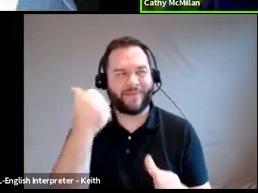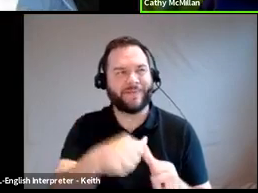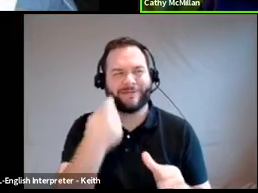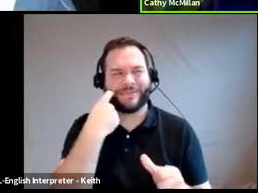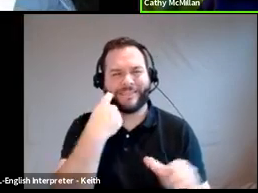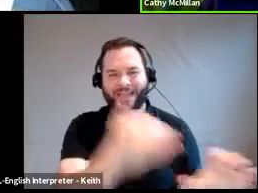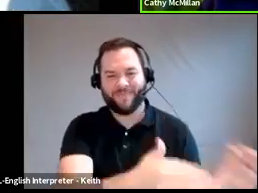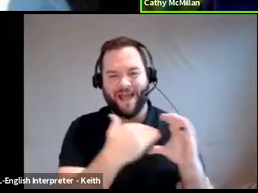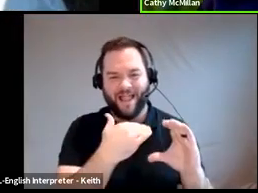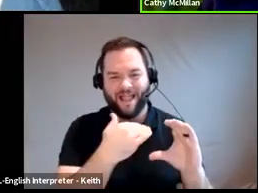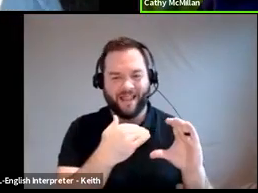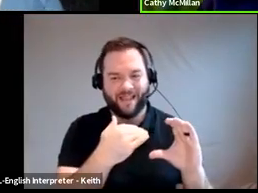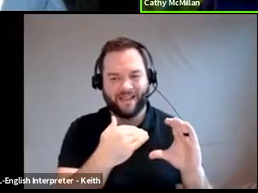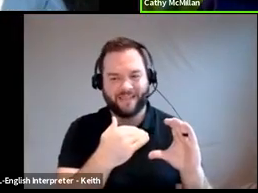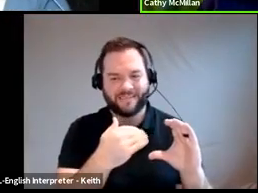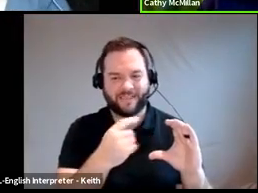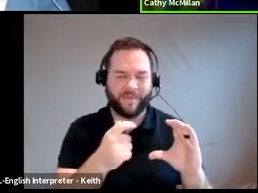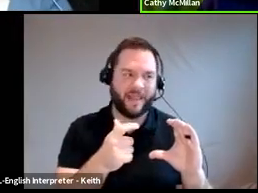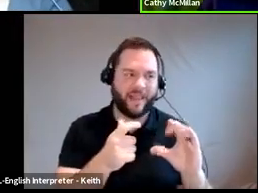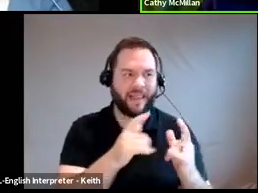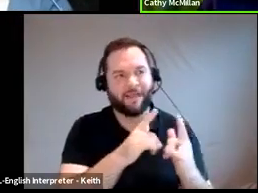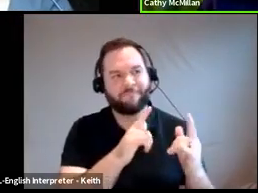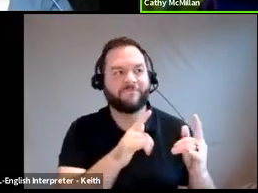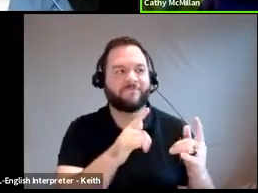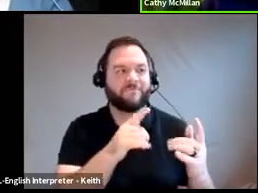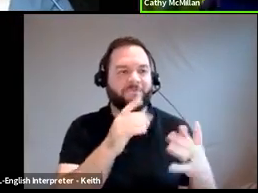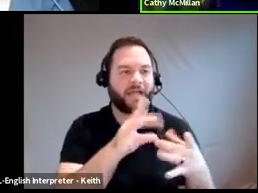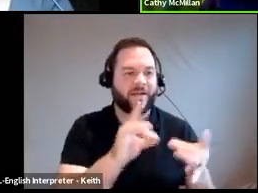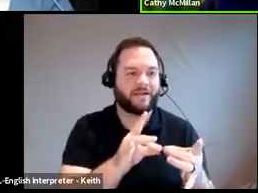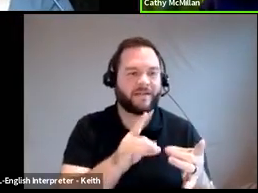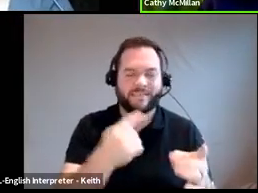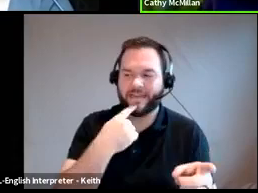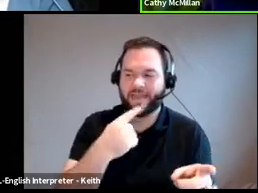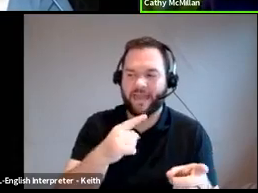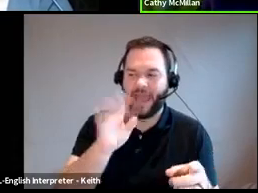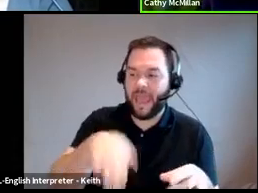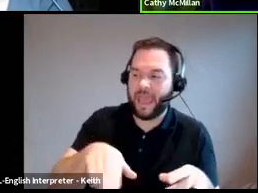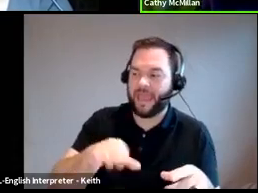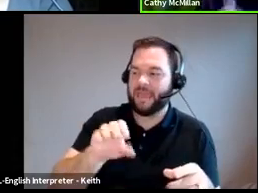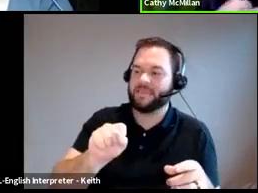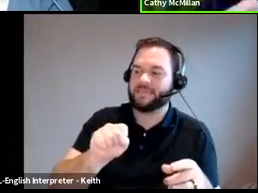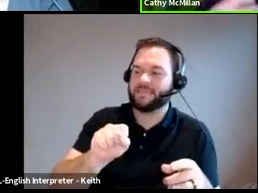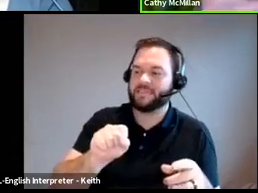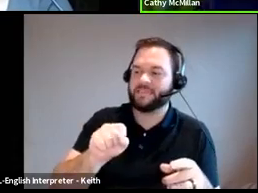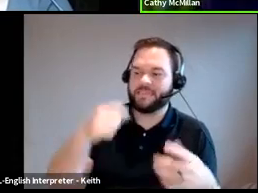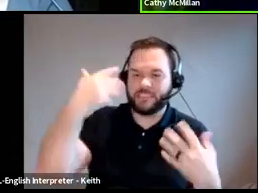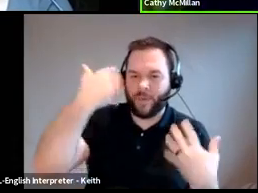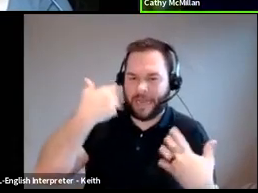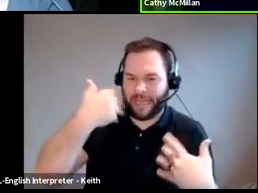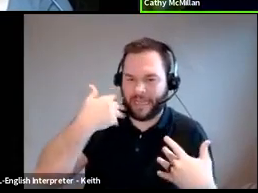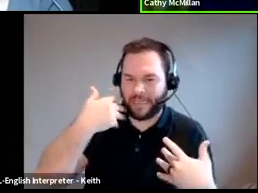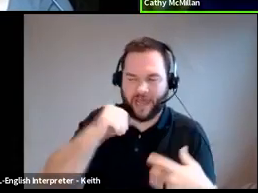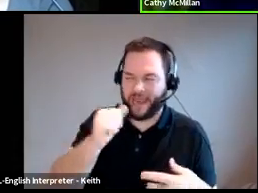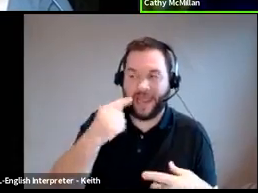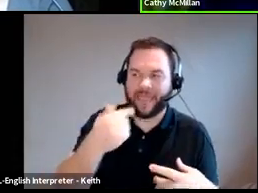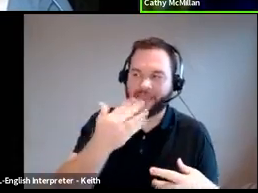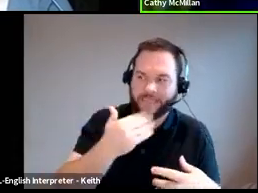and he sent me his first like email which was kind of a little email which was kind of a little bit of a love letter, it said hey sweat it said hey, sweaty, instead of.